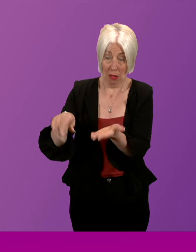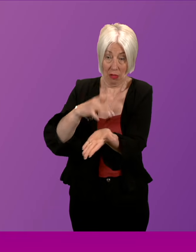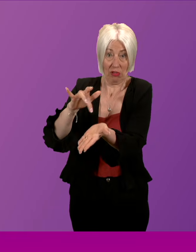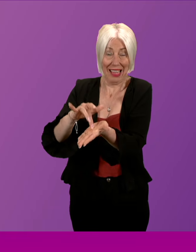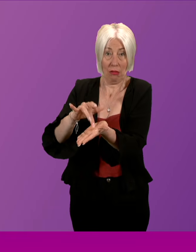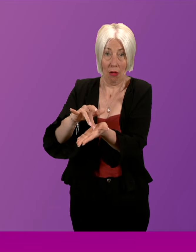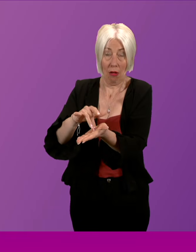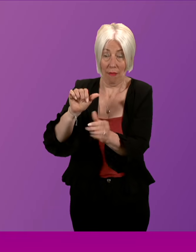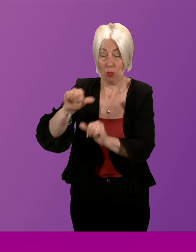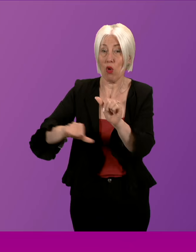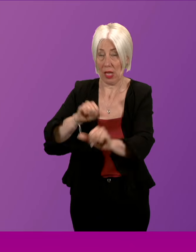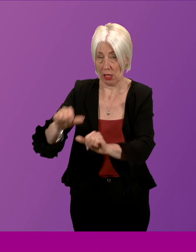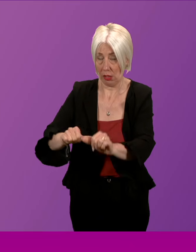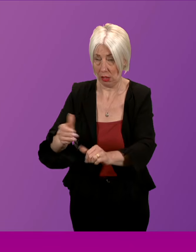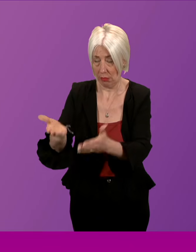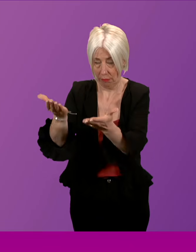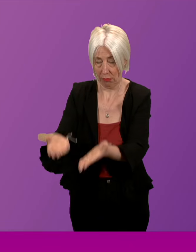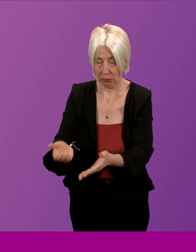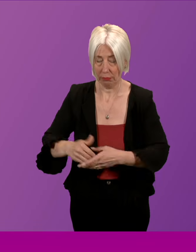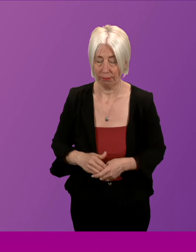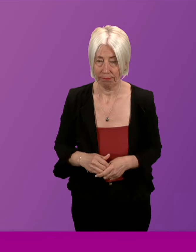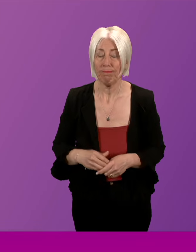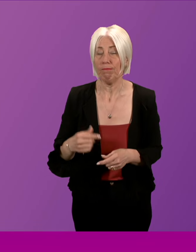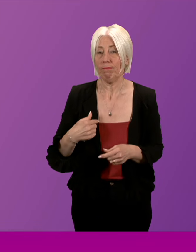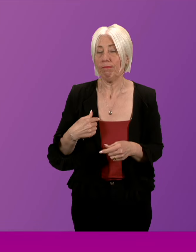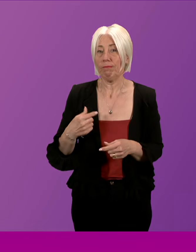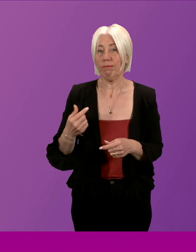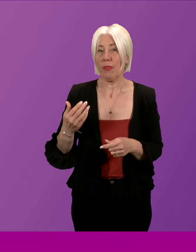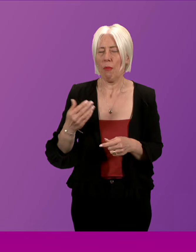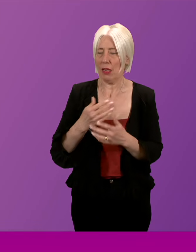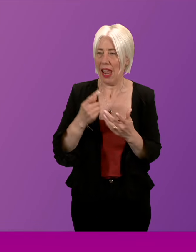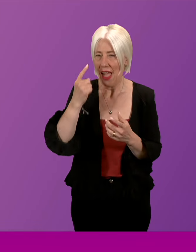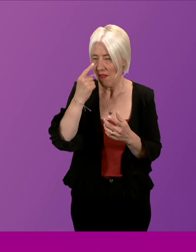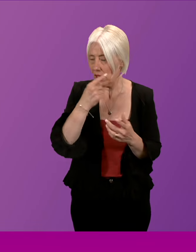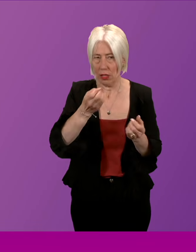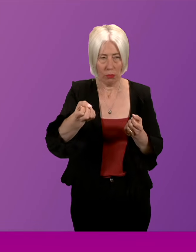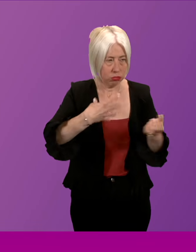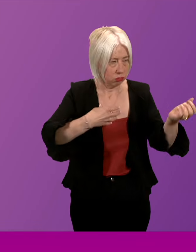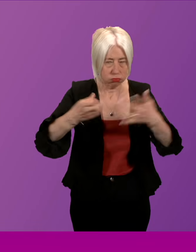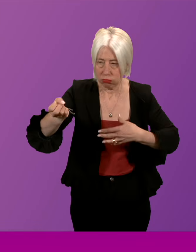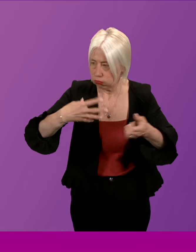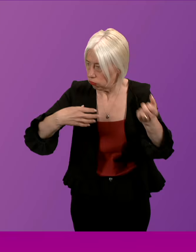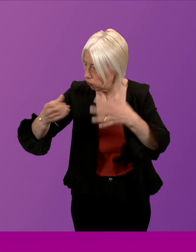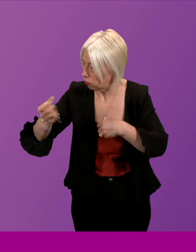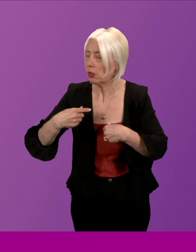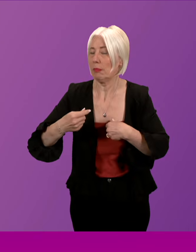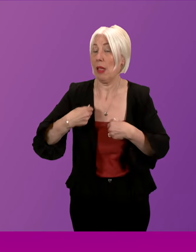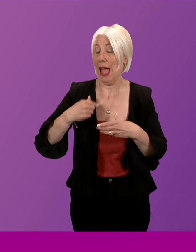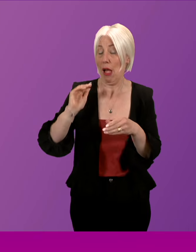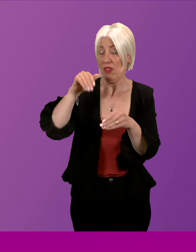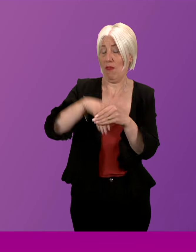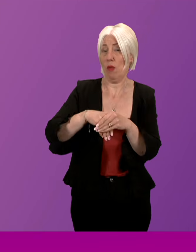I took extensive evidence about that bill when I sat on the Criminal Justice Committee, and I was